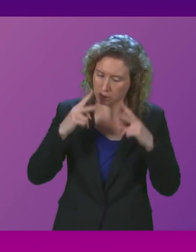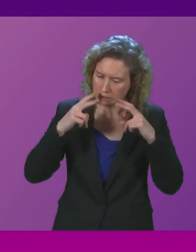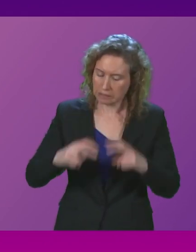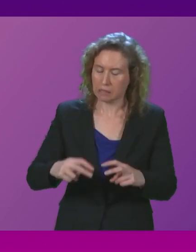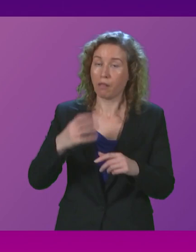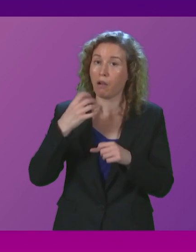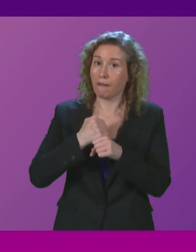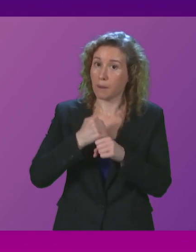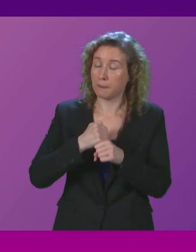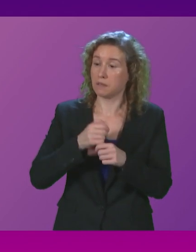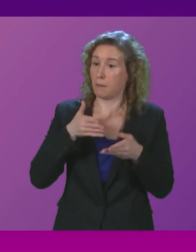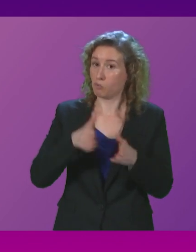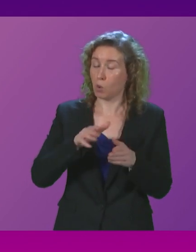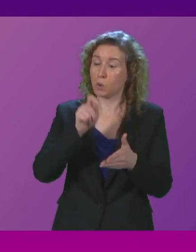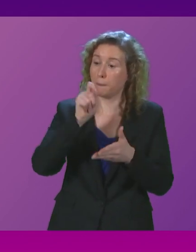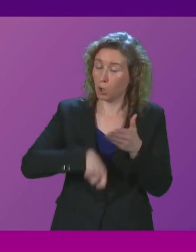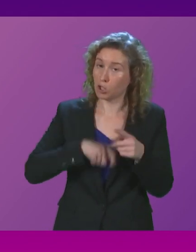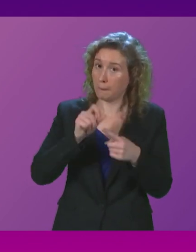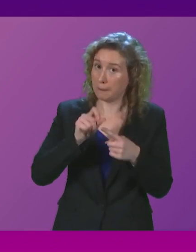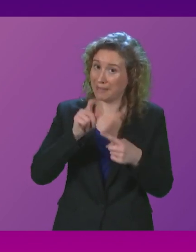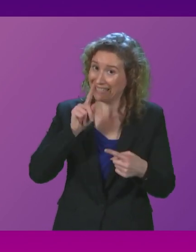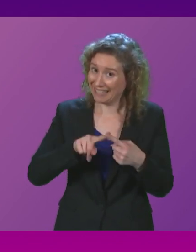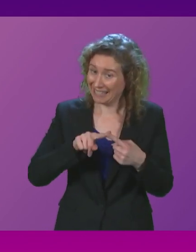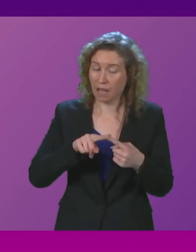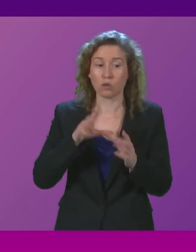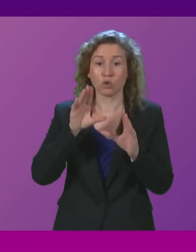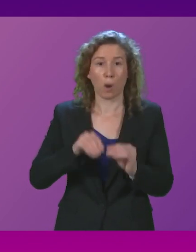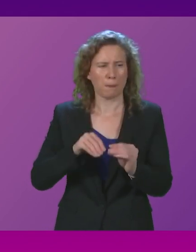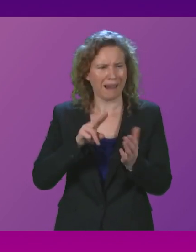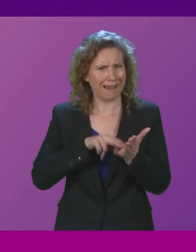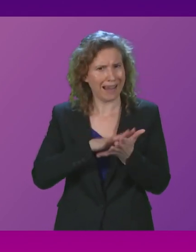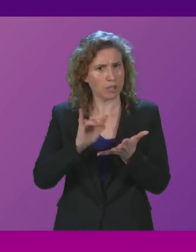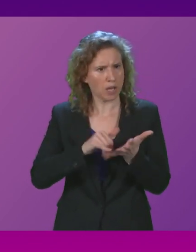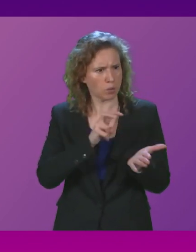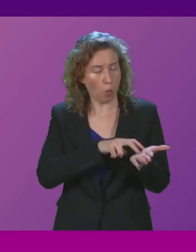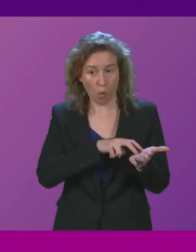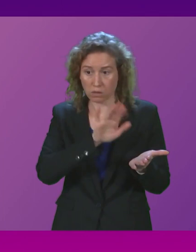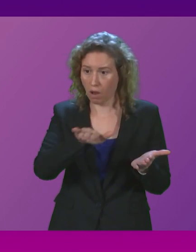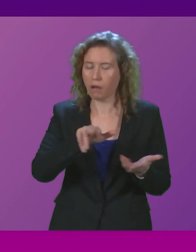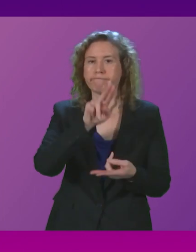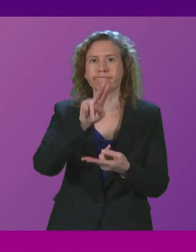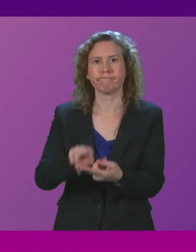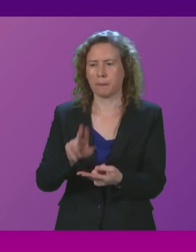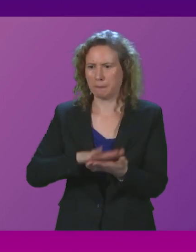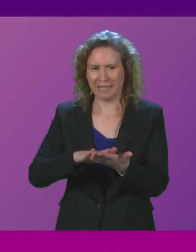of PPE and the stopping of NHS orders so that we can avoid any further job losses at Alpha